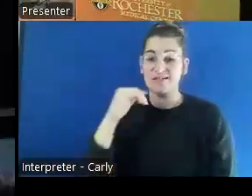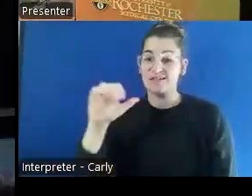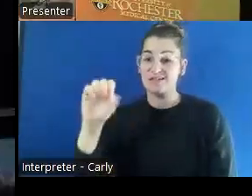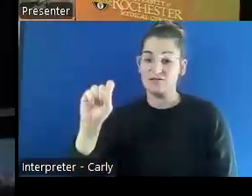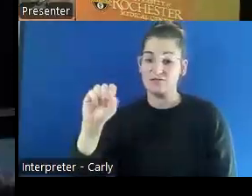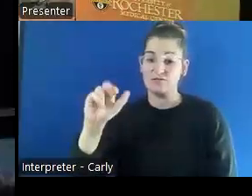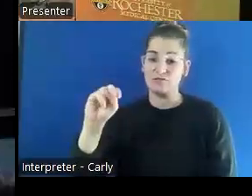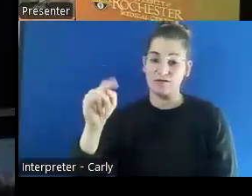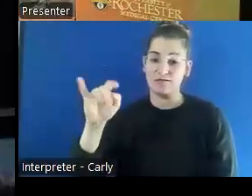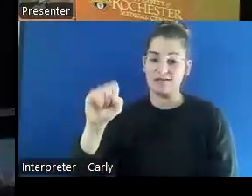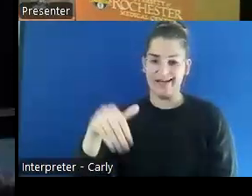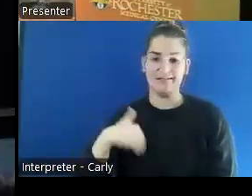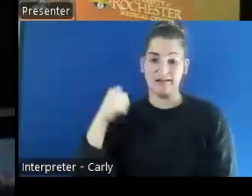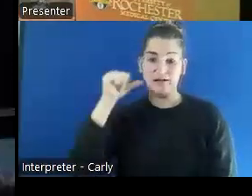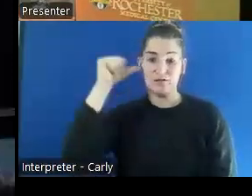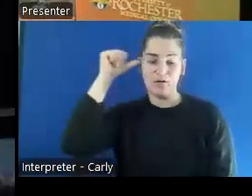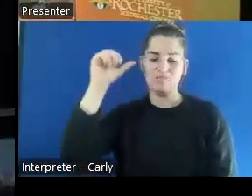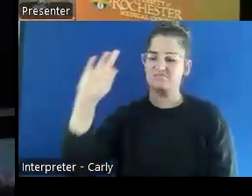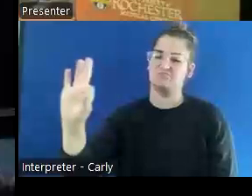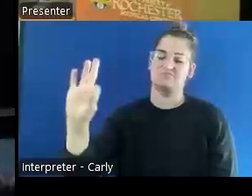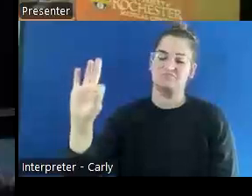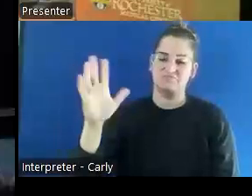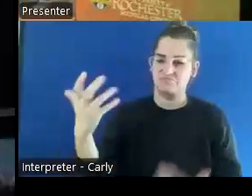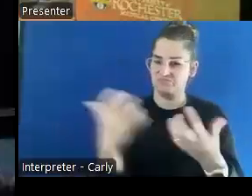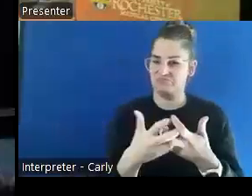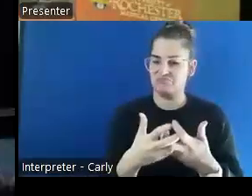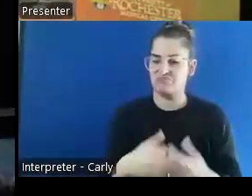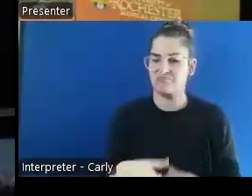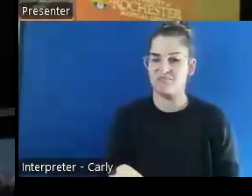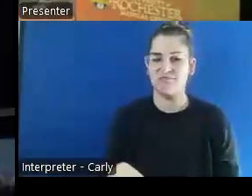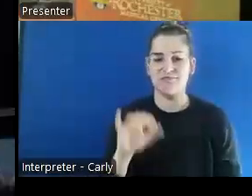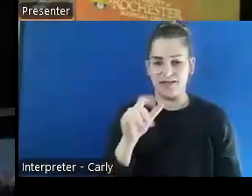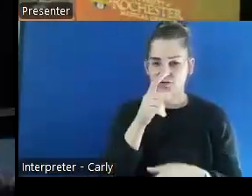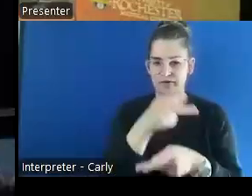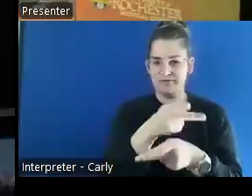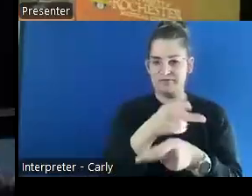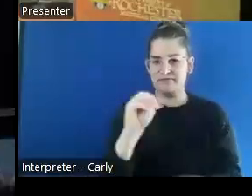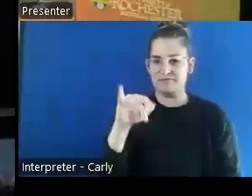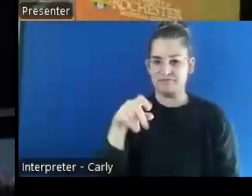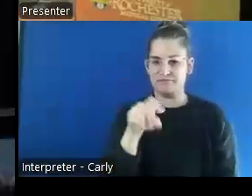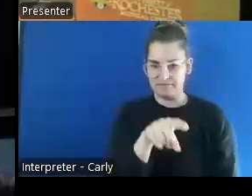the folks that we take care of um over at over at uh mips we have it an on-site uh lab that's